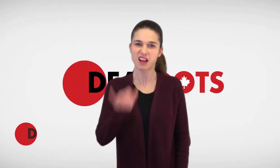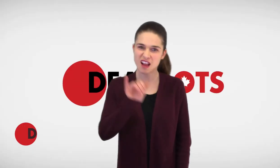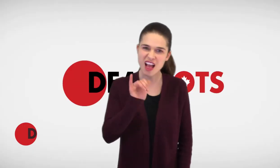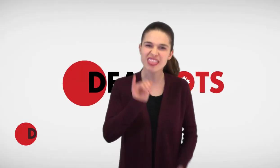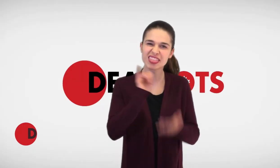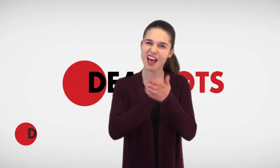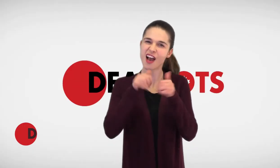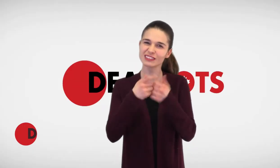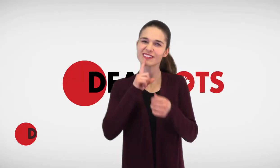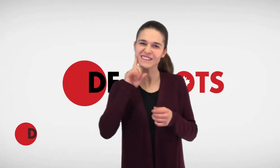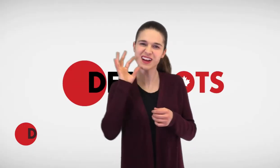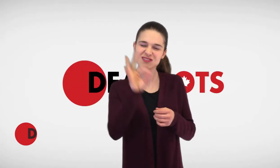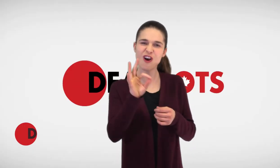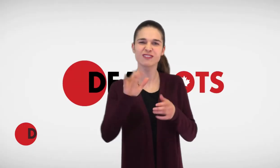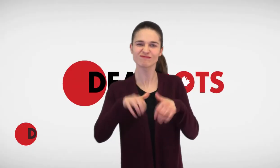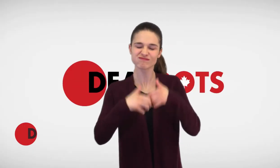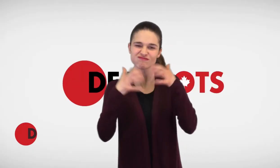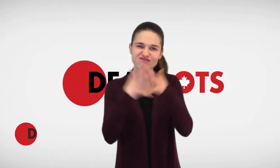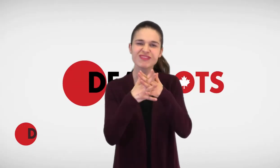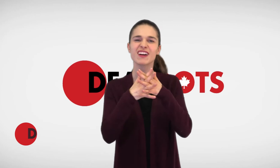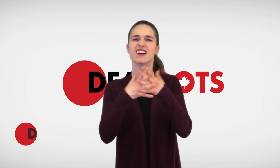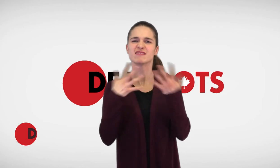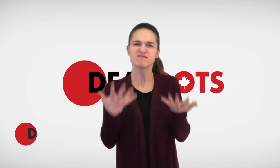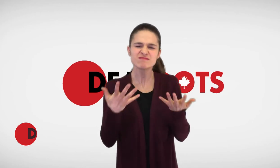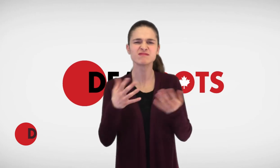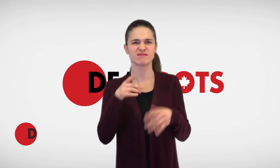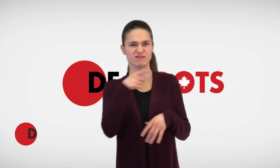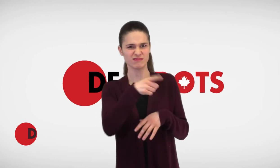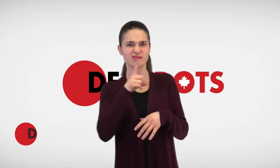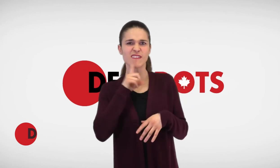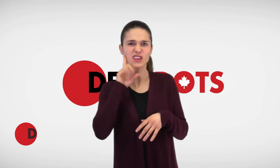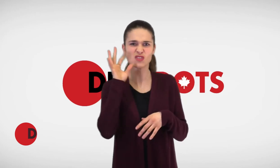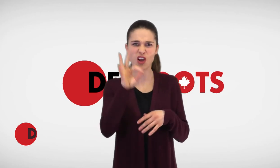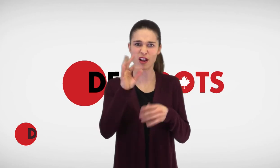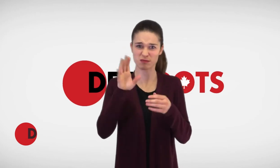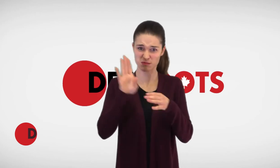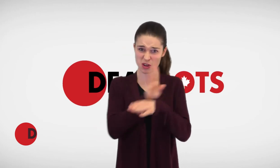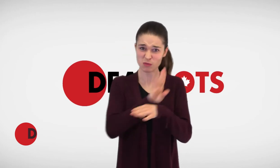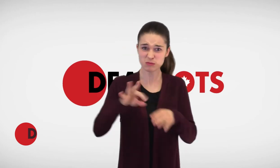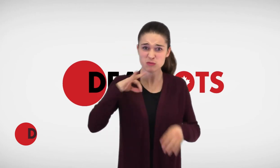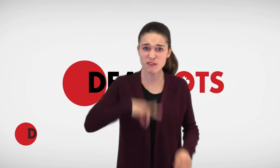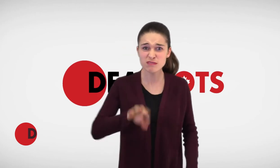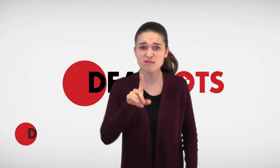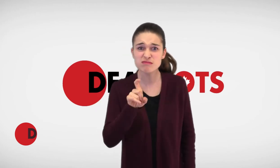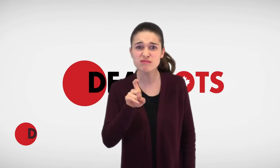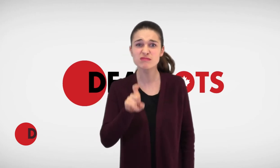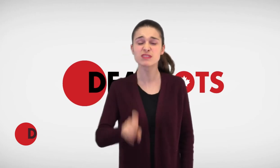[Nicole]: So that is how DeafDots started! Is DeafDots a business to make profit?